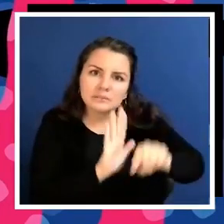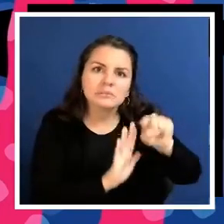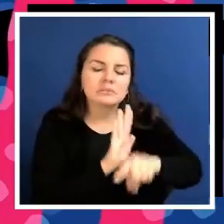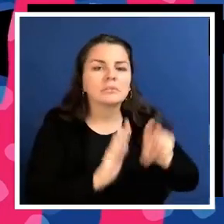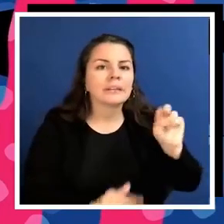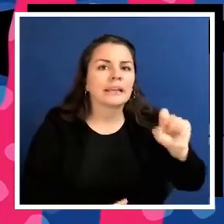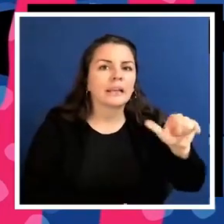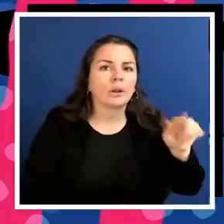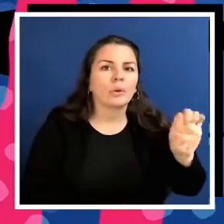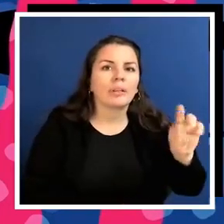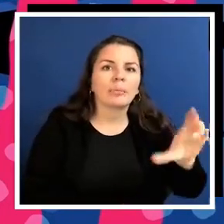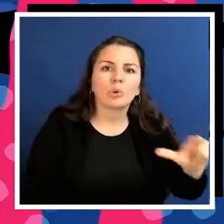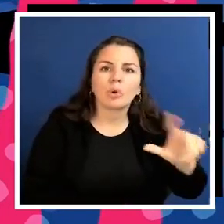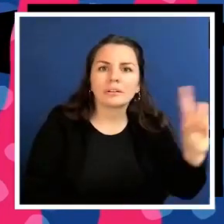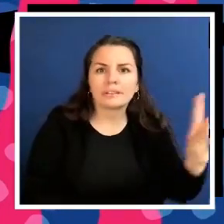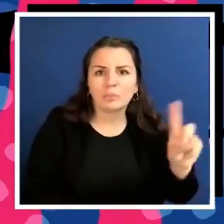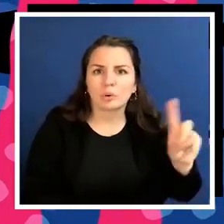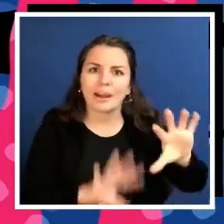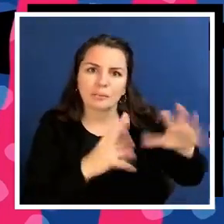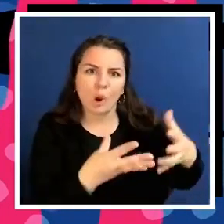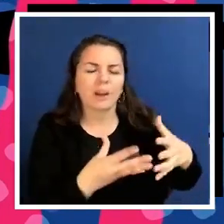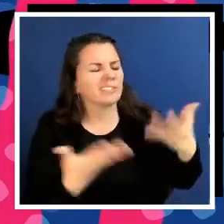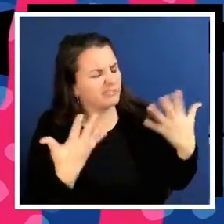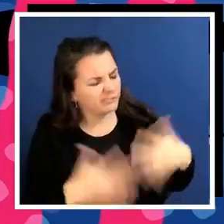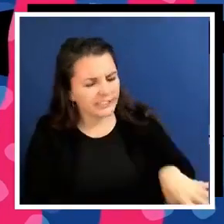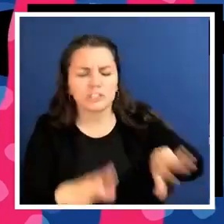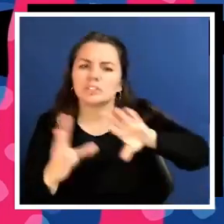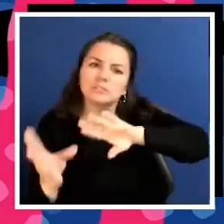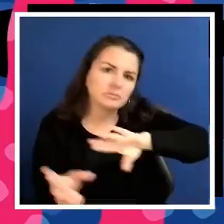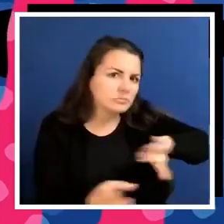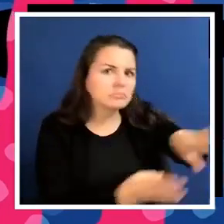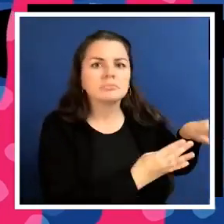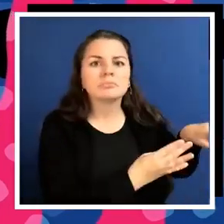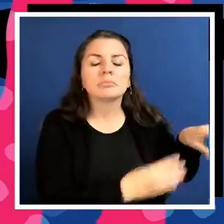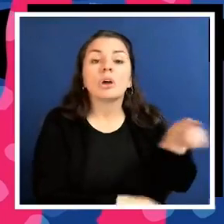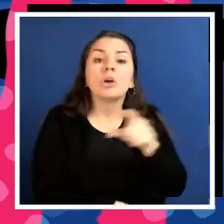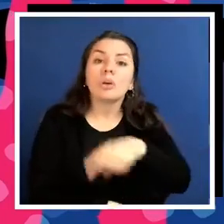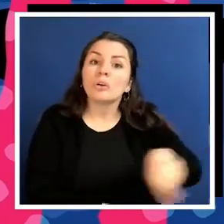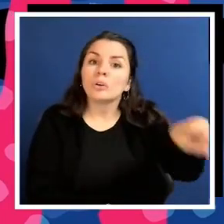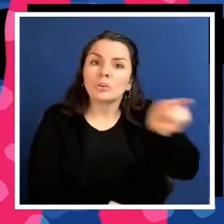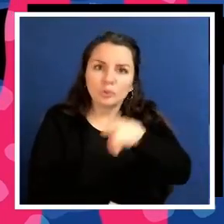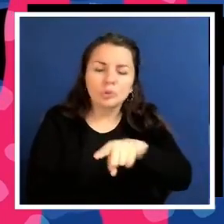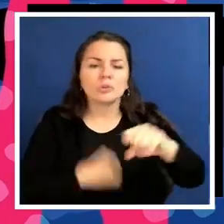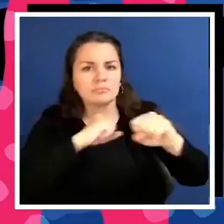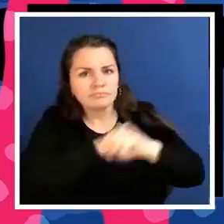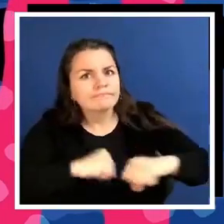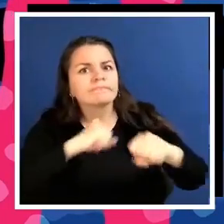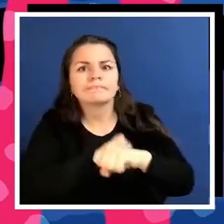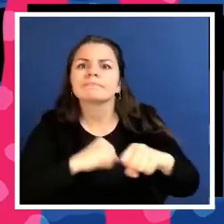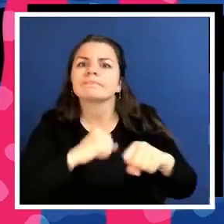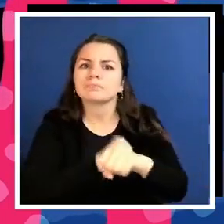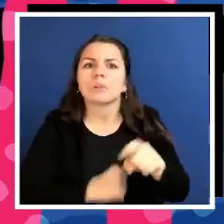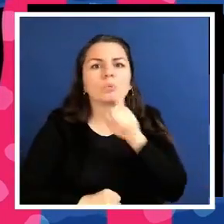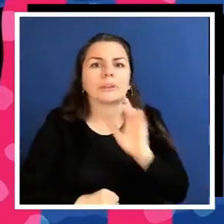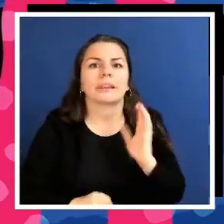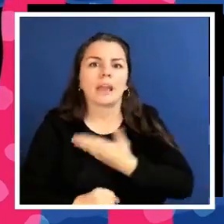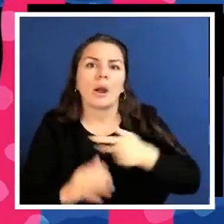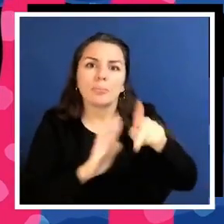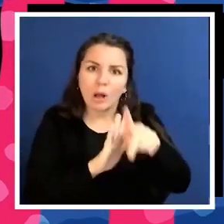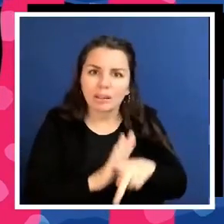TODAY WE CELEBRATE THE END OF